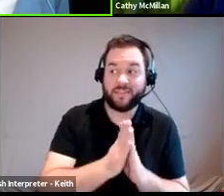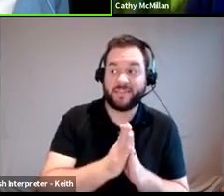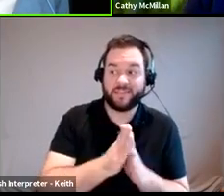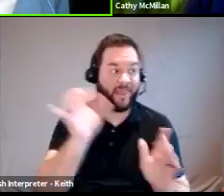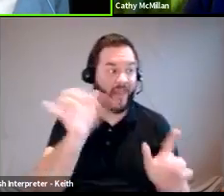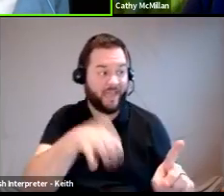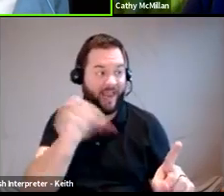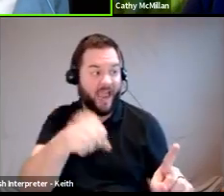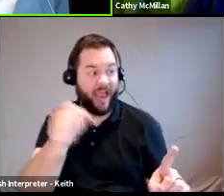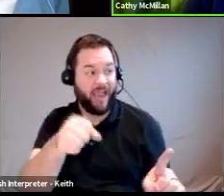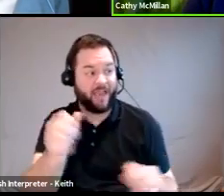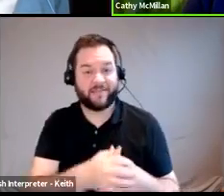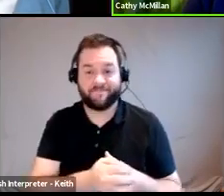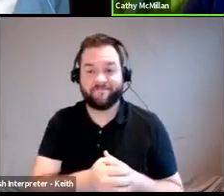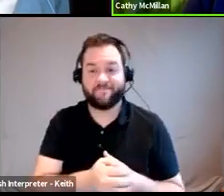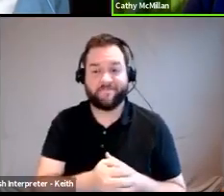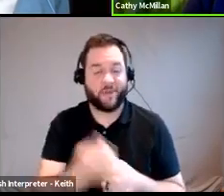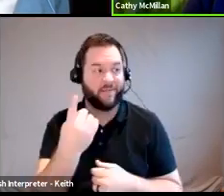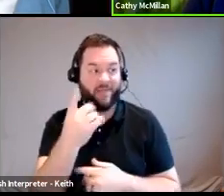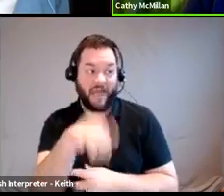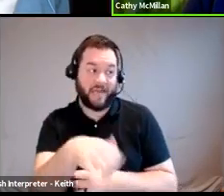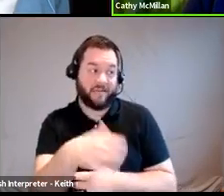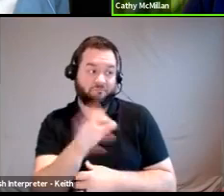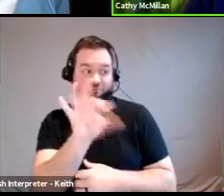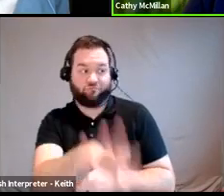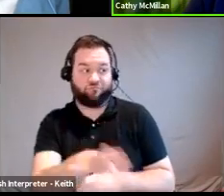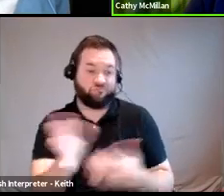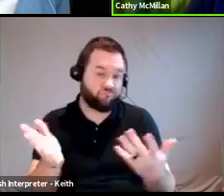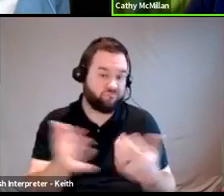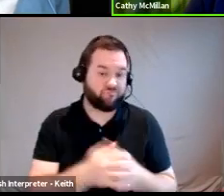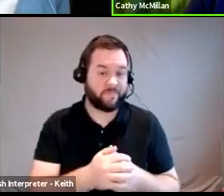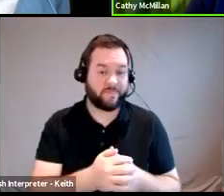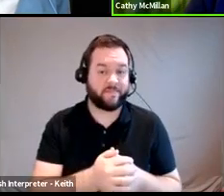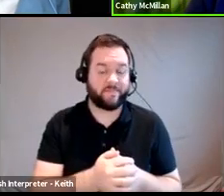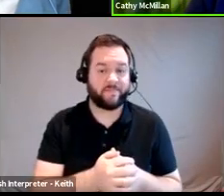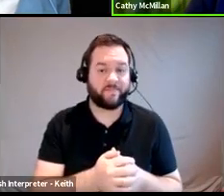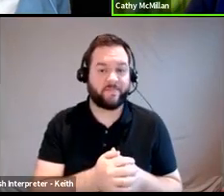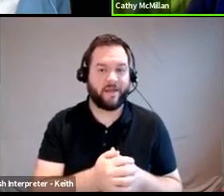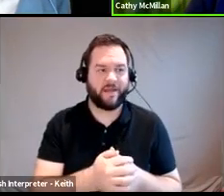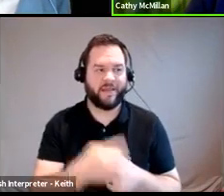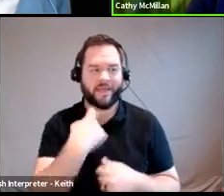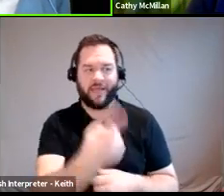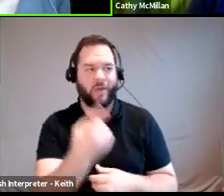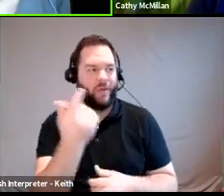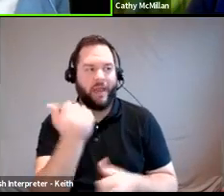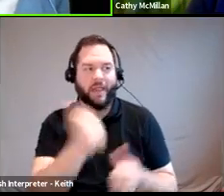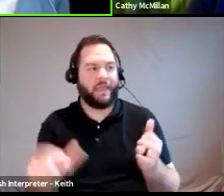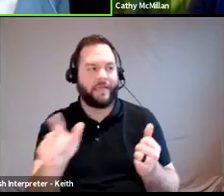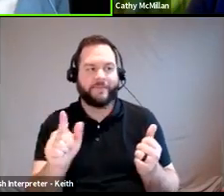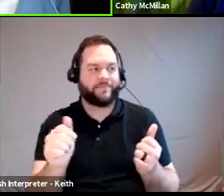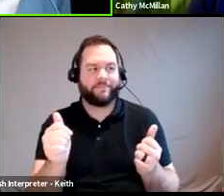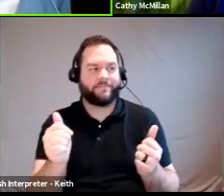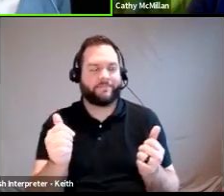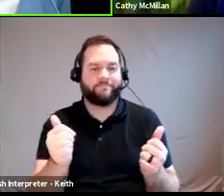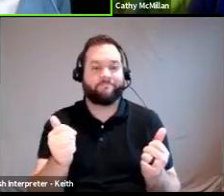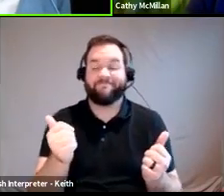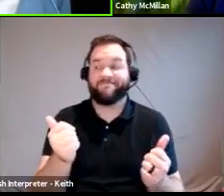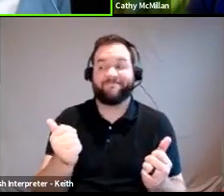you know a FOIA request for. quests for. Yeah, so for. Yeah. So that's one thing. They tell you just about anything They tell you just about anything like, yeah, anything